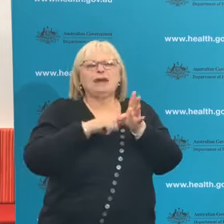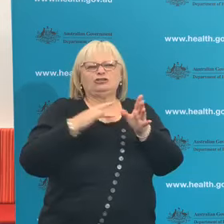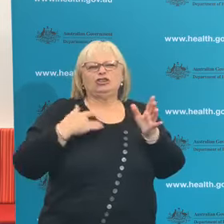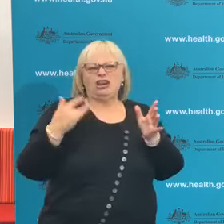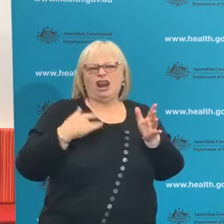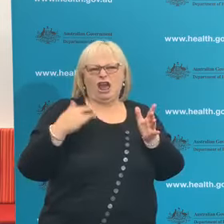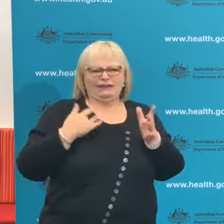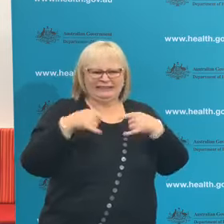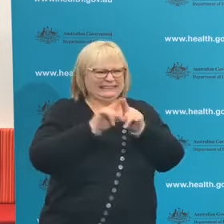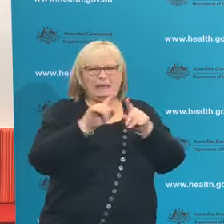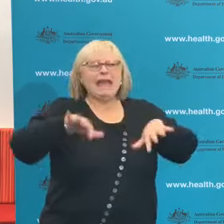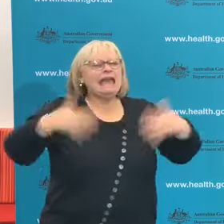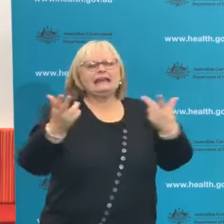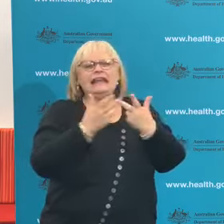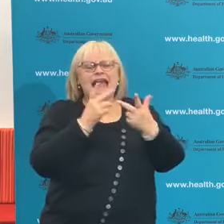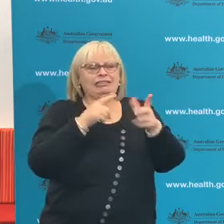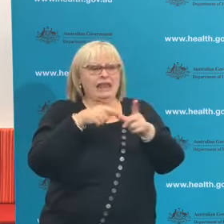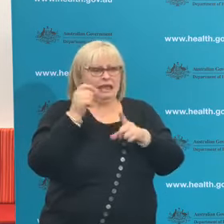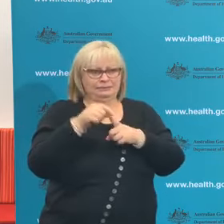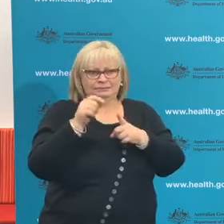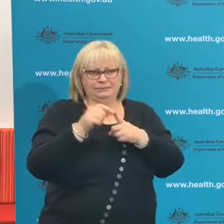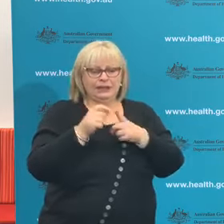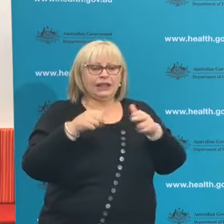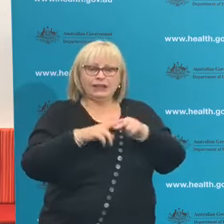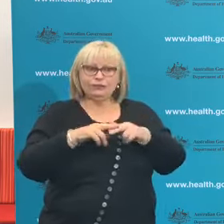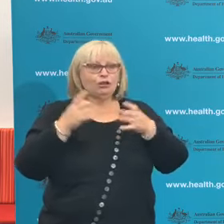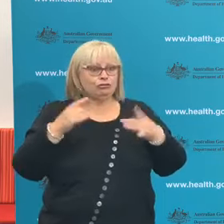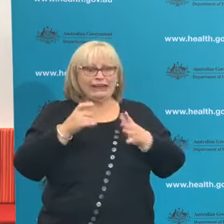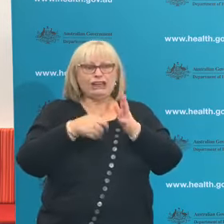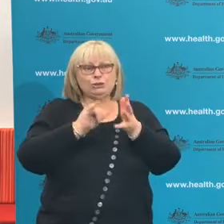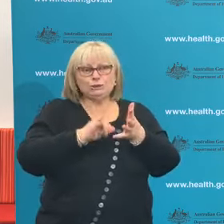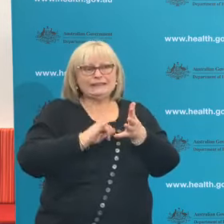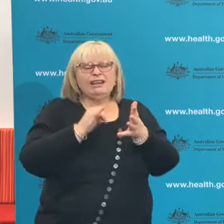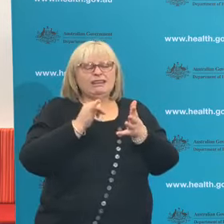any other app. So if you're already using it it's only a marginal increase on the